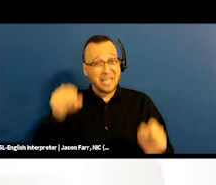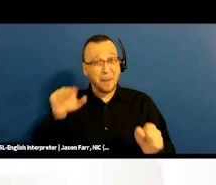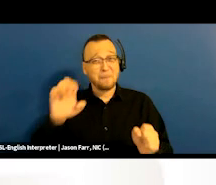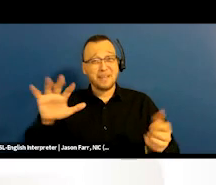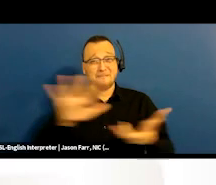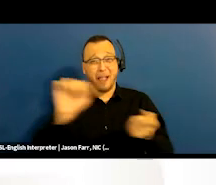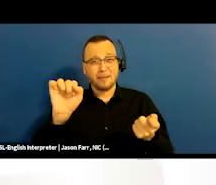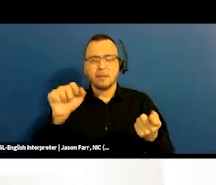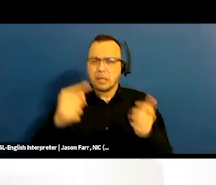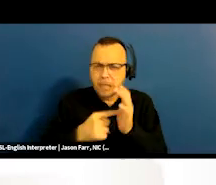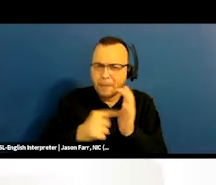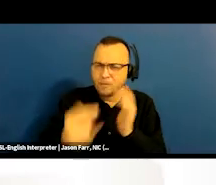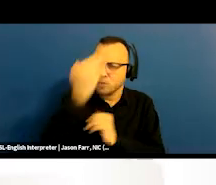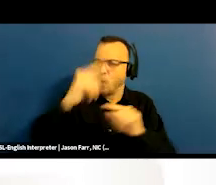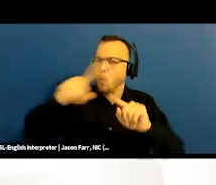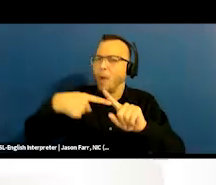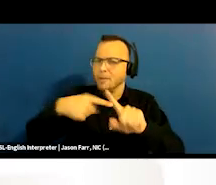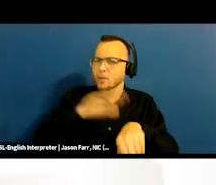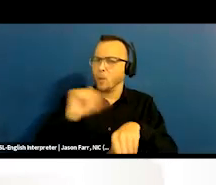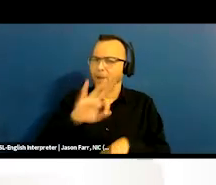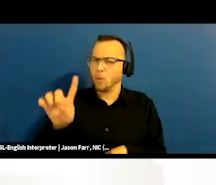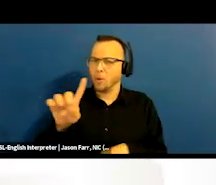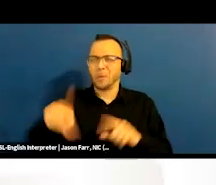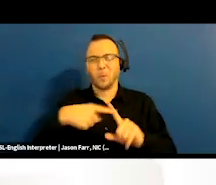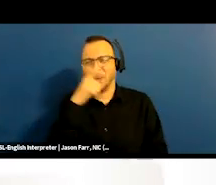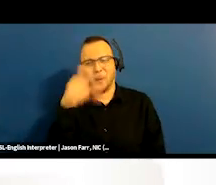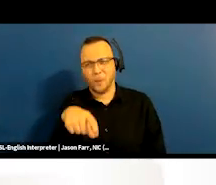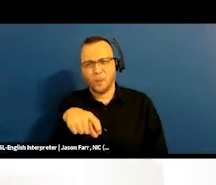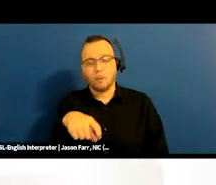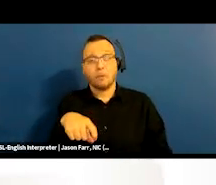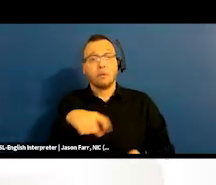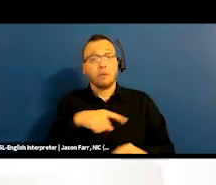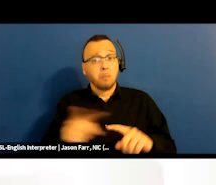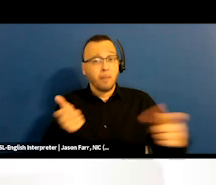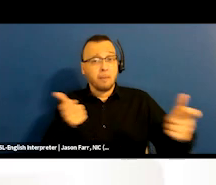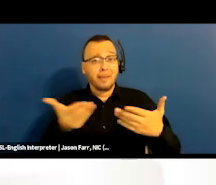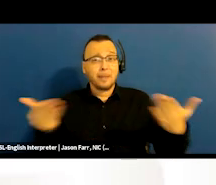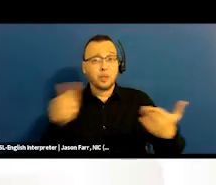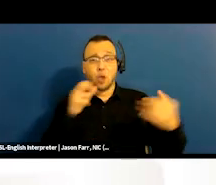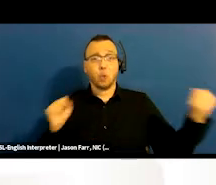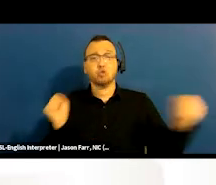If someone is wielding a weapon or is getting very aggressive, just take a step back, keep that healthy boundary.